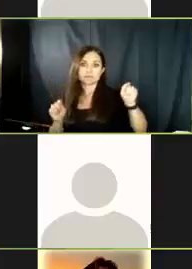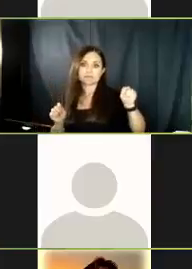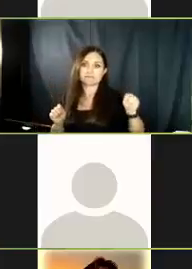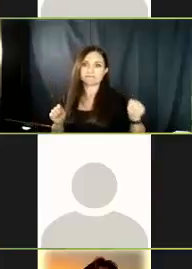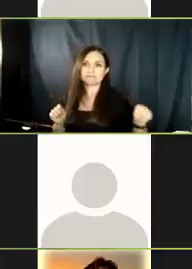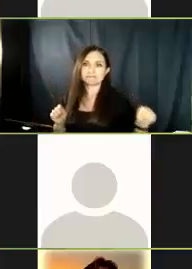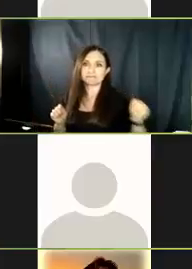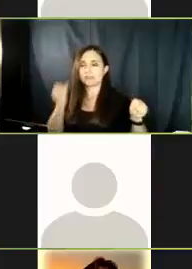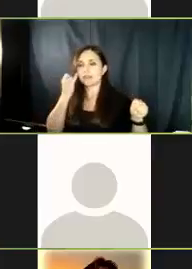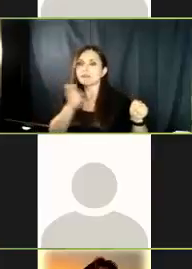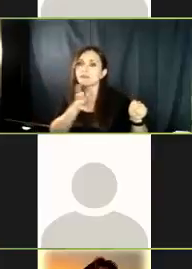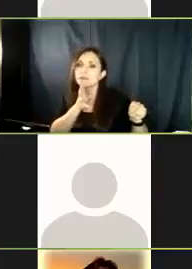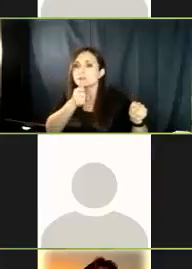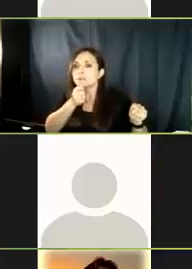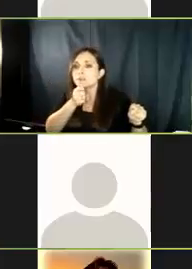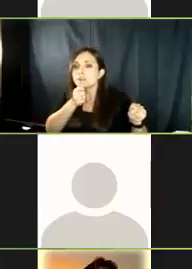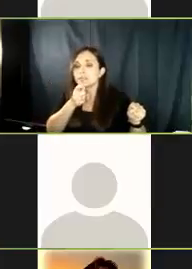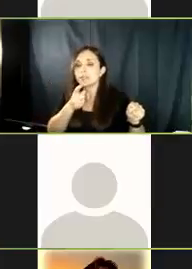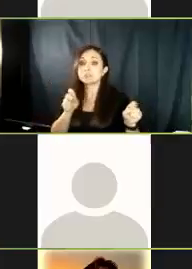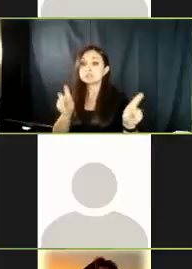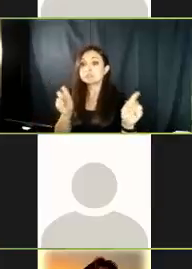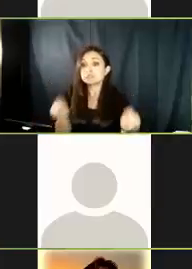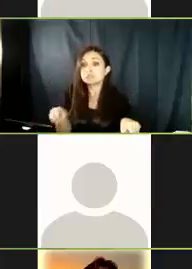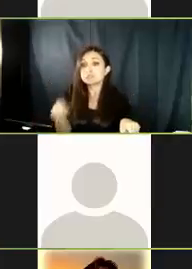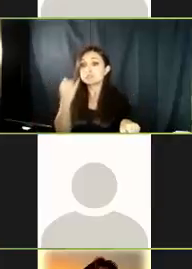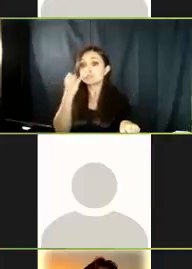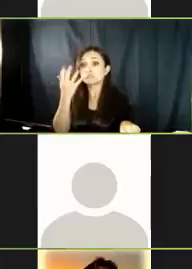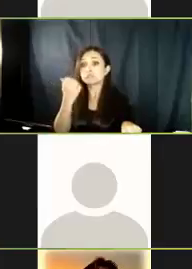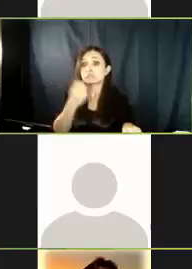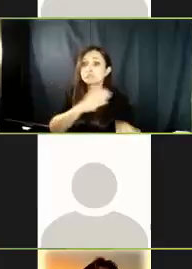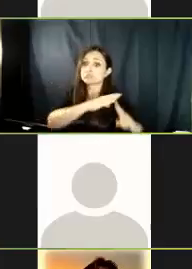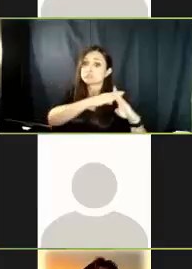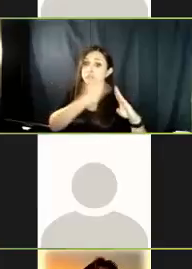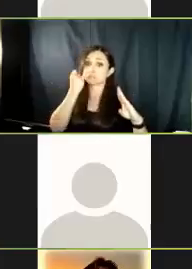have a microphone and there is an opportunity to use it during the presentation.